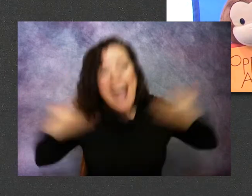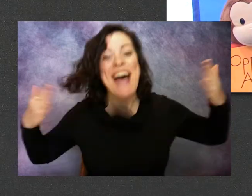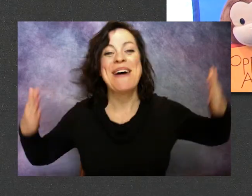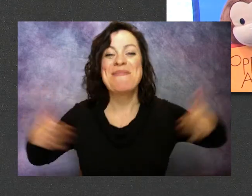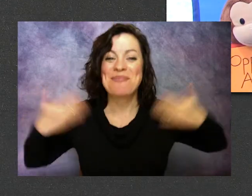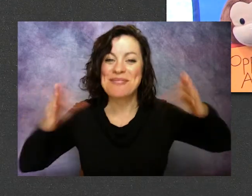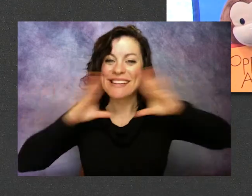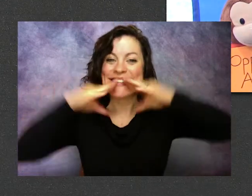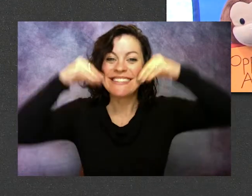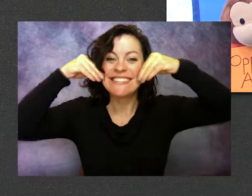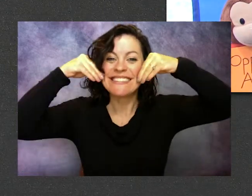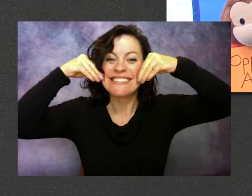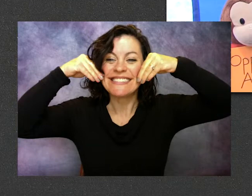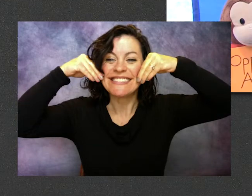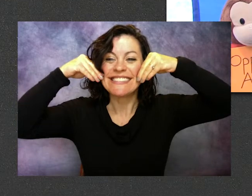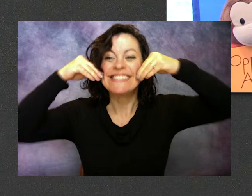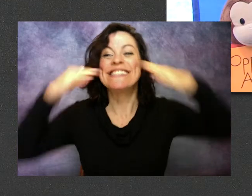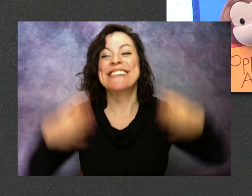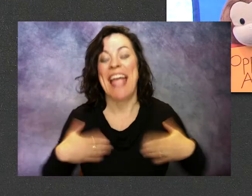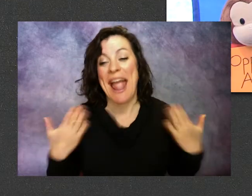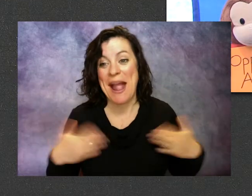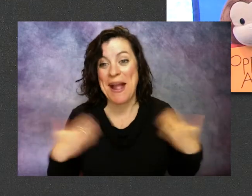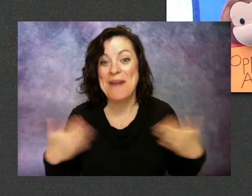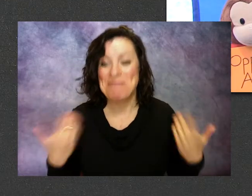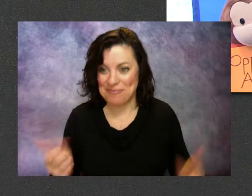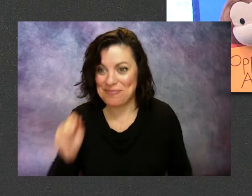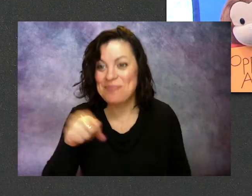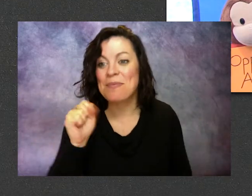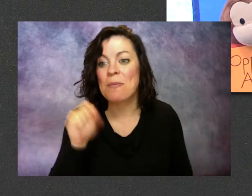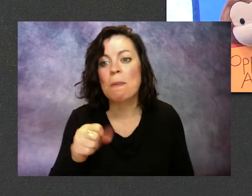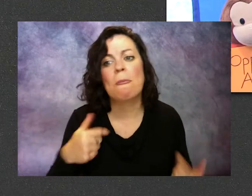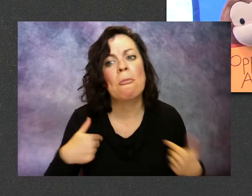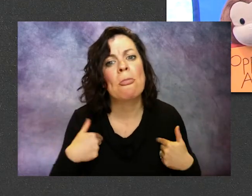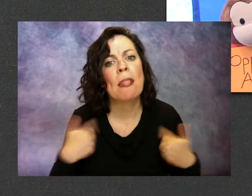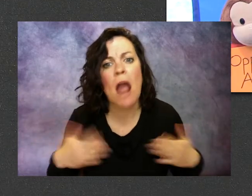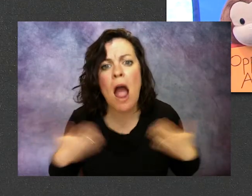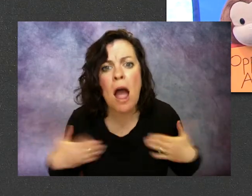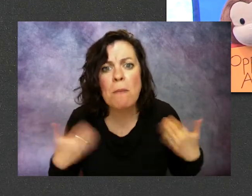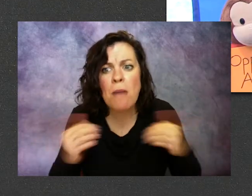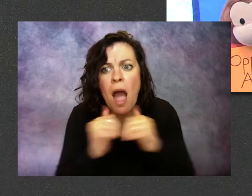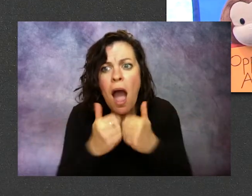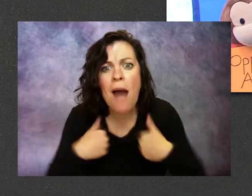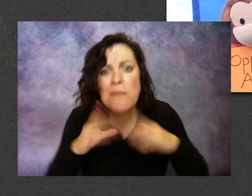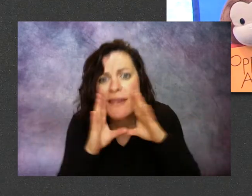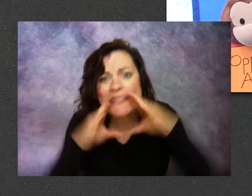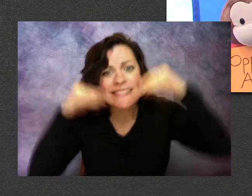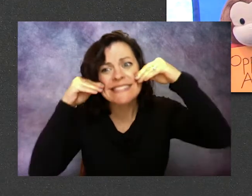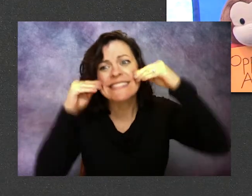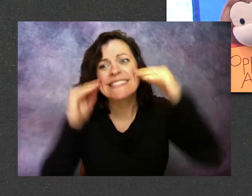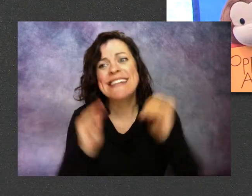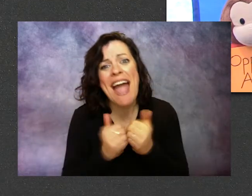And you know what makes me happy all the time? Is every time that we get together and learn together, right, George?